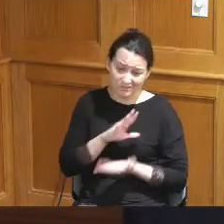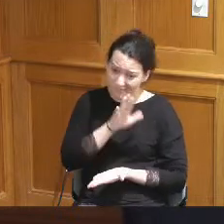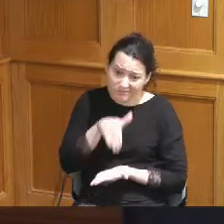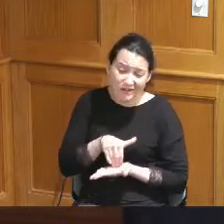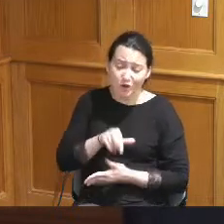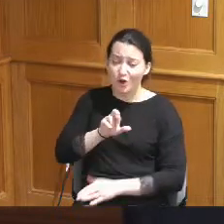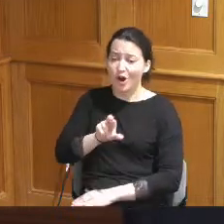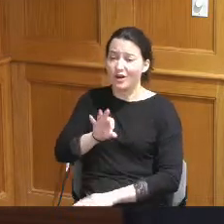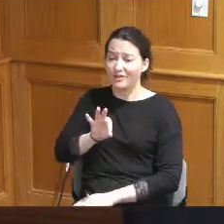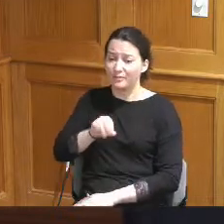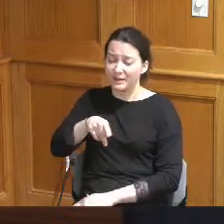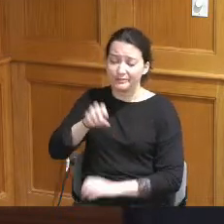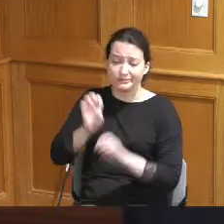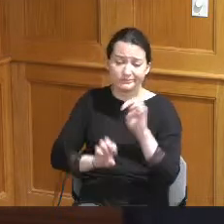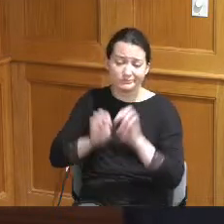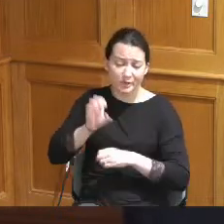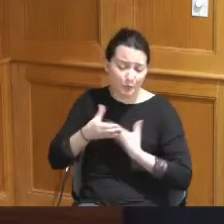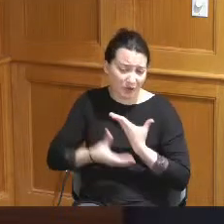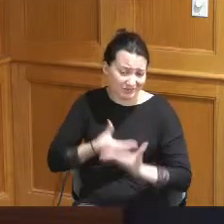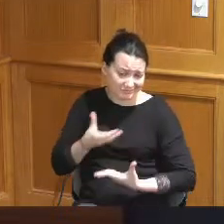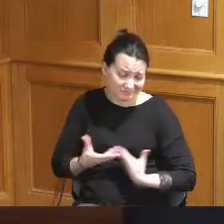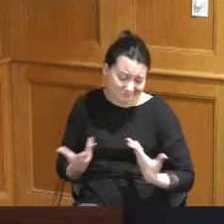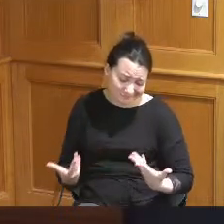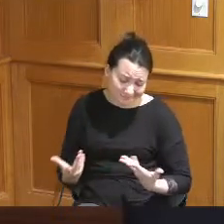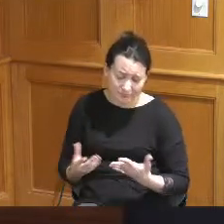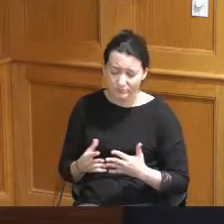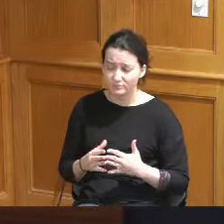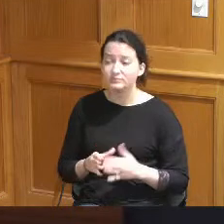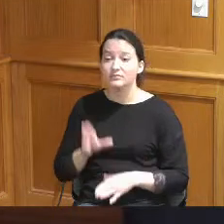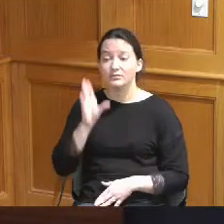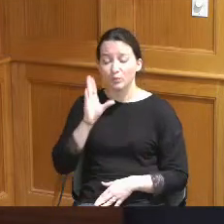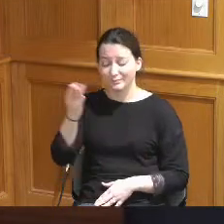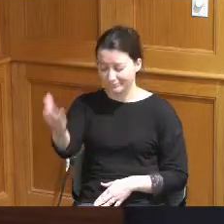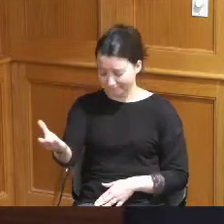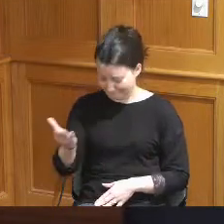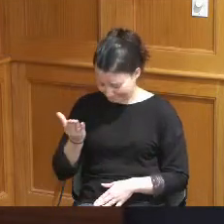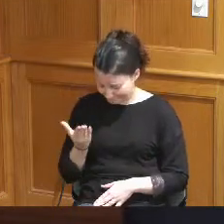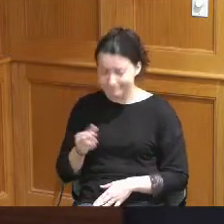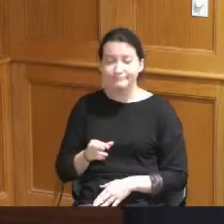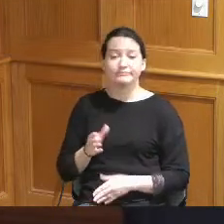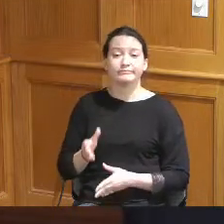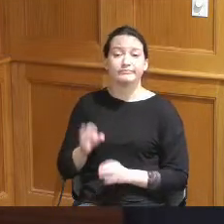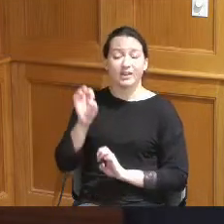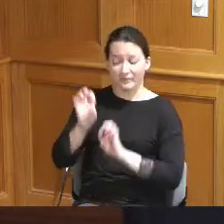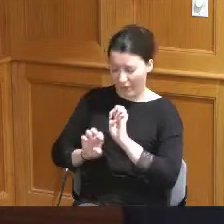evaluation process we will evaluate the RFPs and provide a recommendation ultimately back